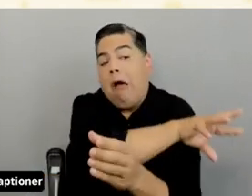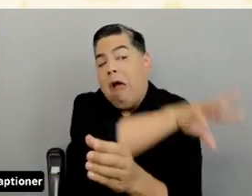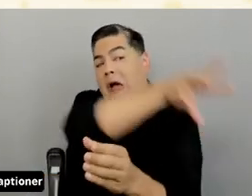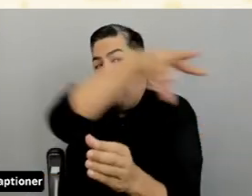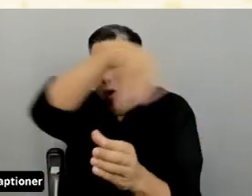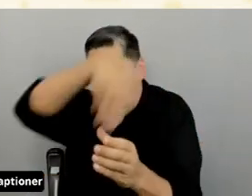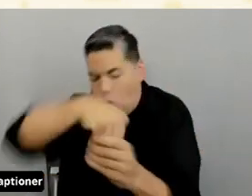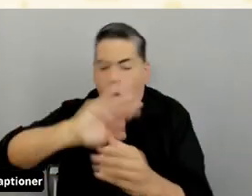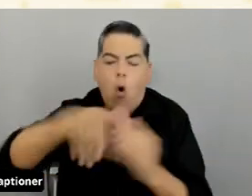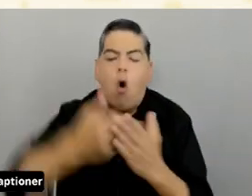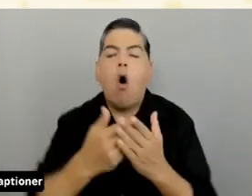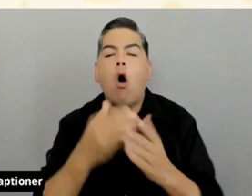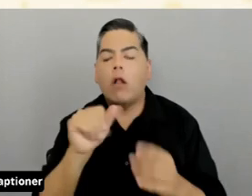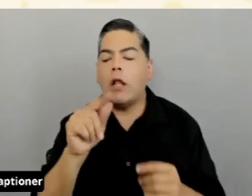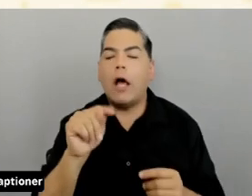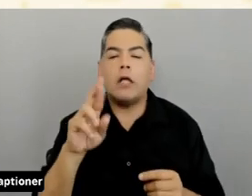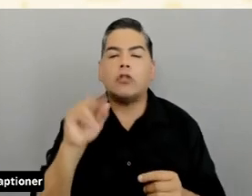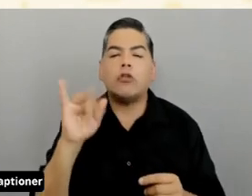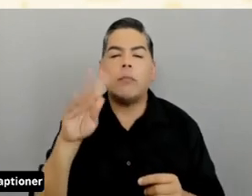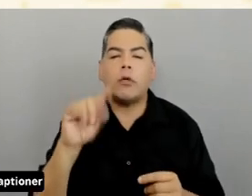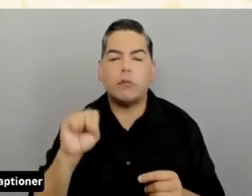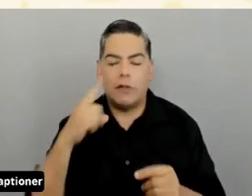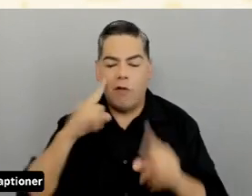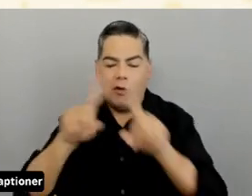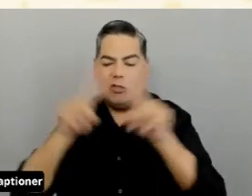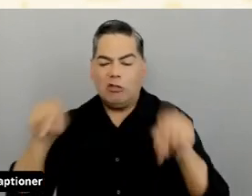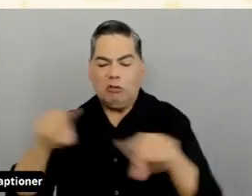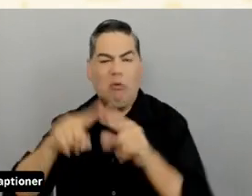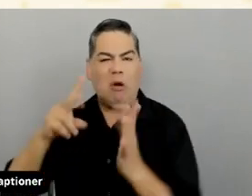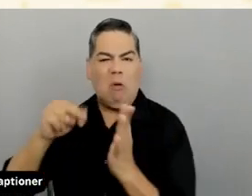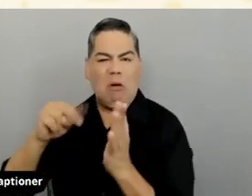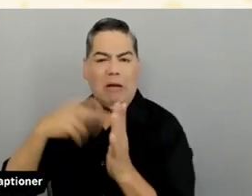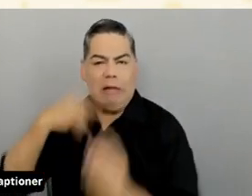to allow the screen reader to understand your content?